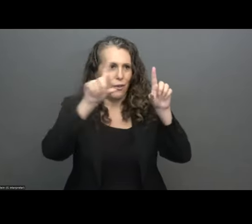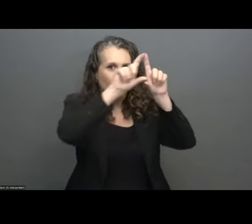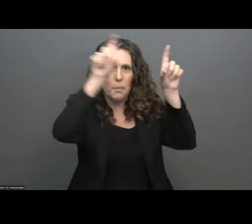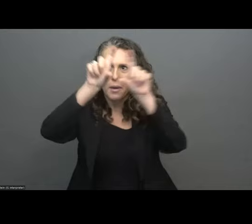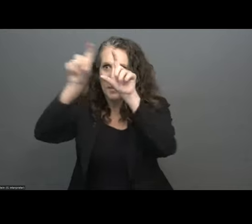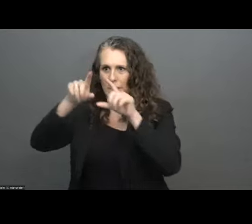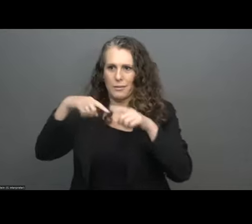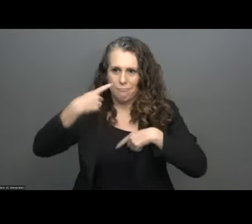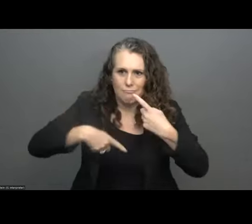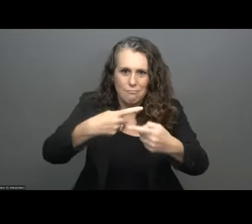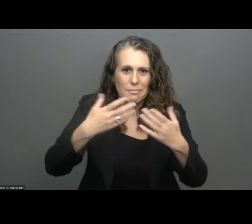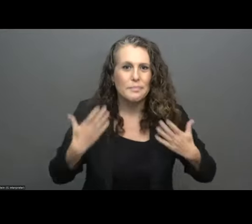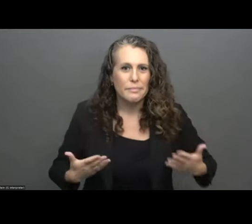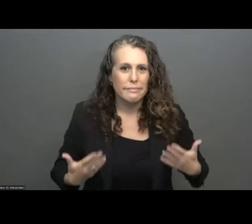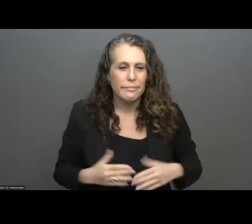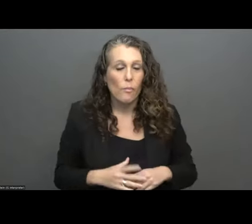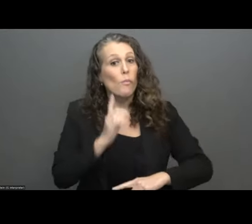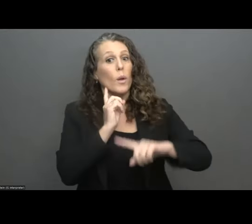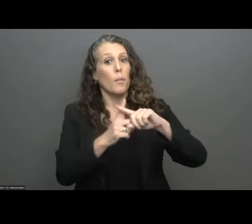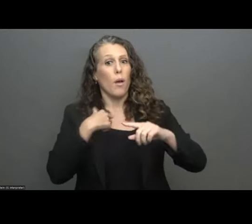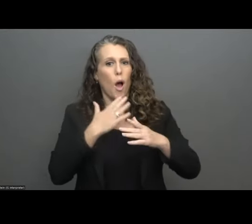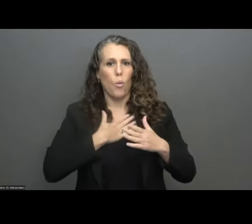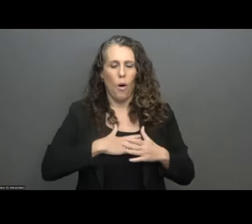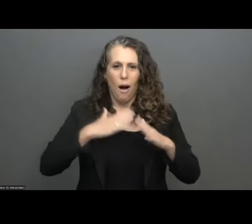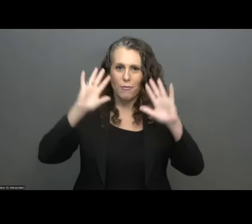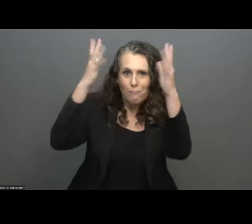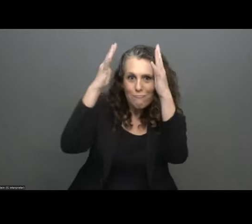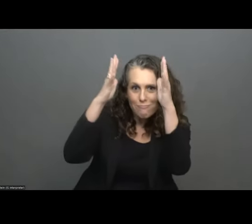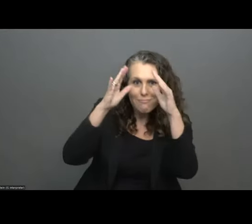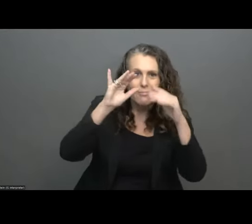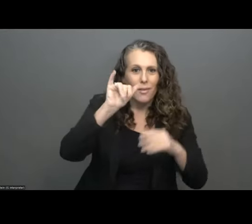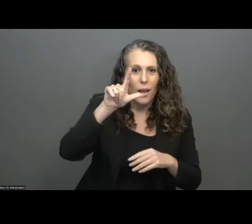09:44:27 I also want to congratulate the ILO global business and disability network for